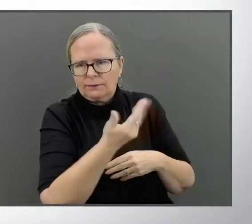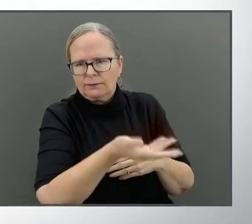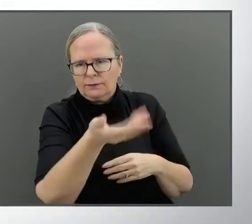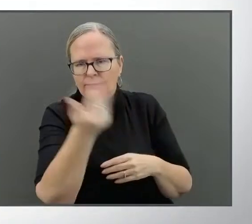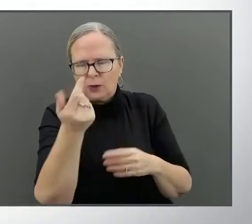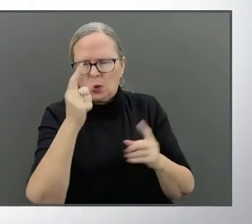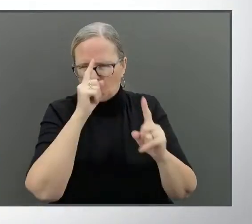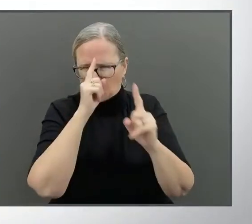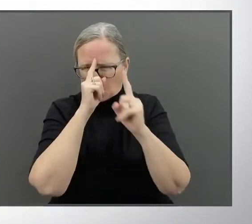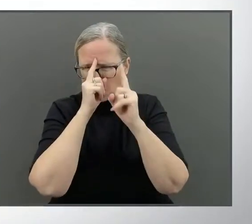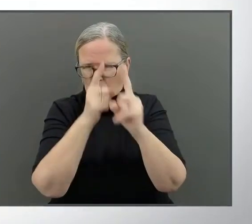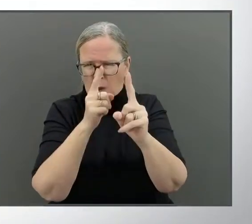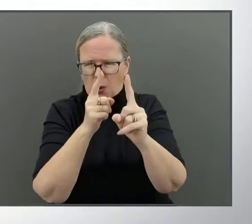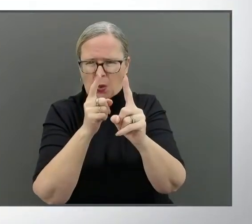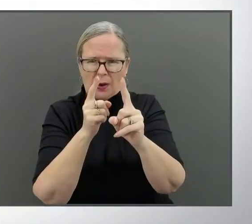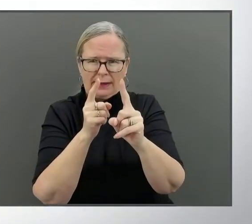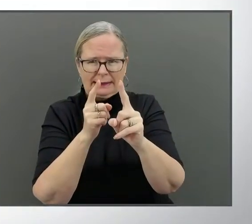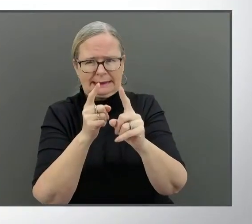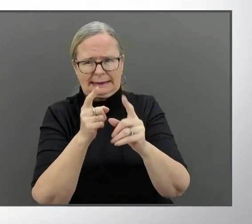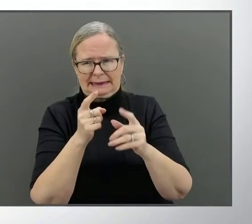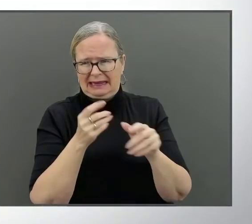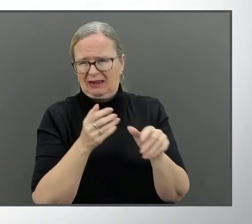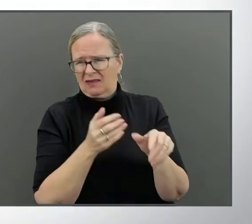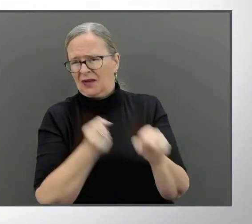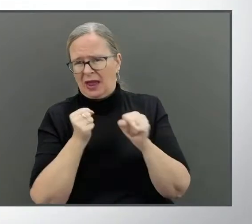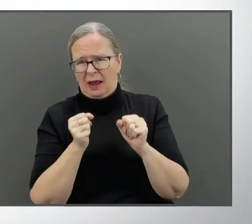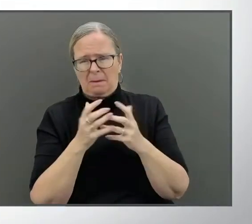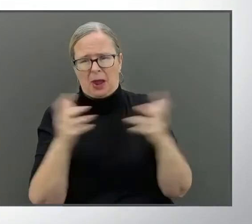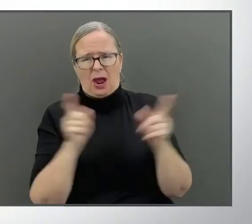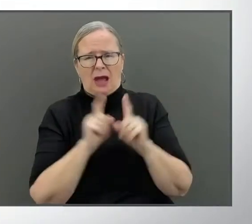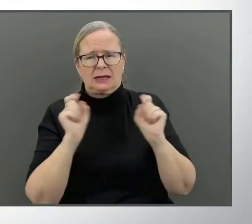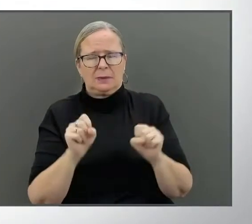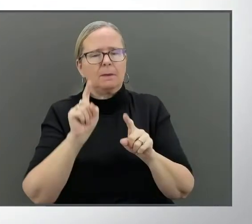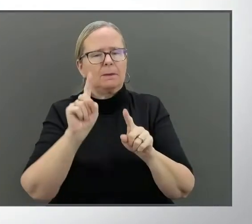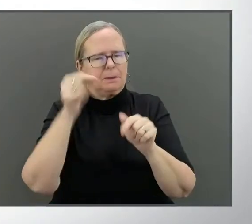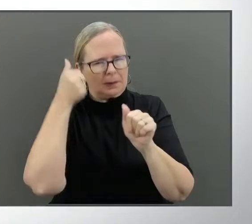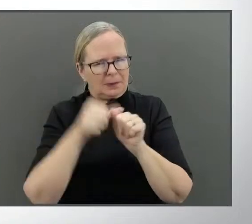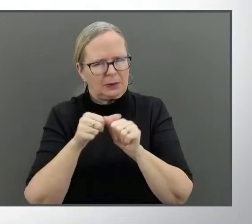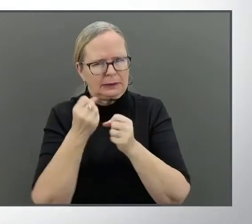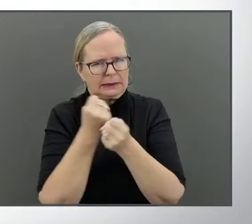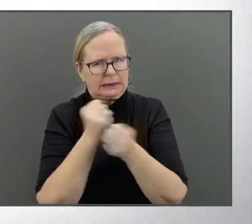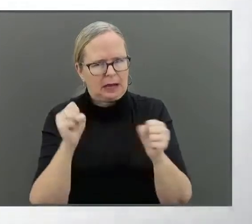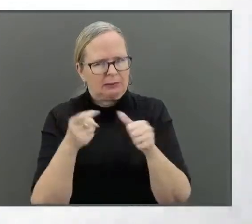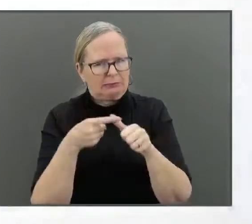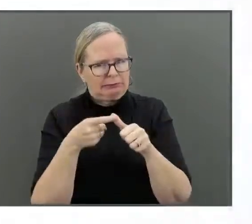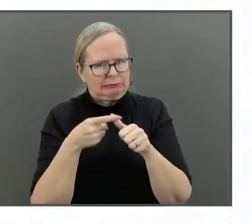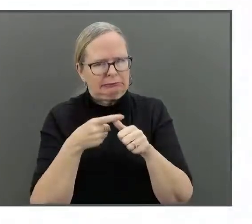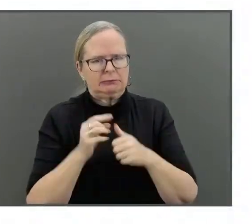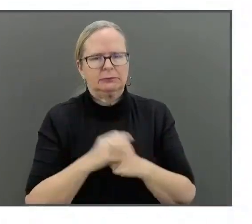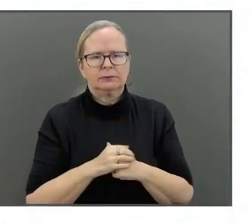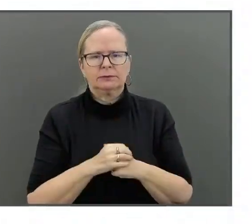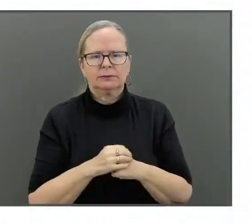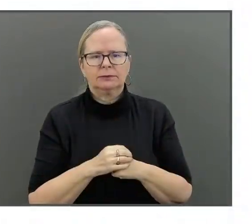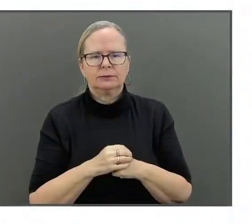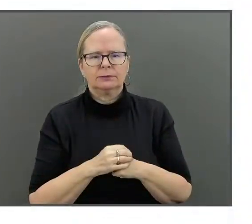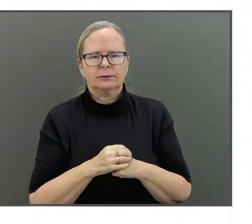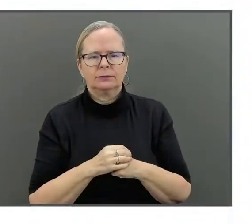top of Mind as I shared previous ly we committed to providing calgarians an updated timeline by the